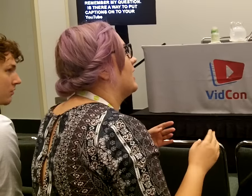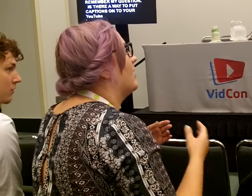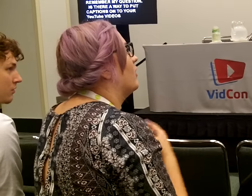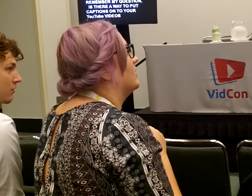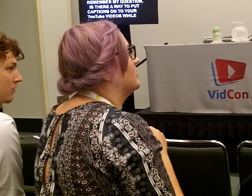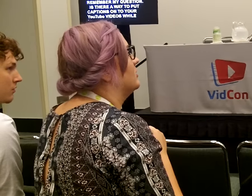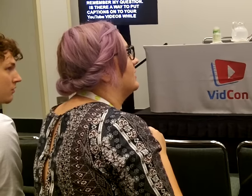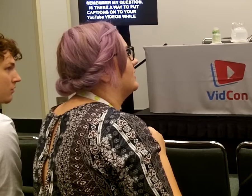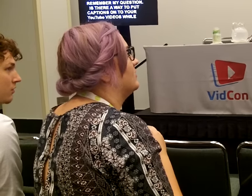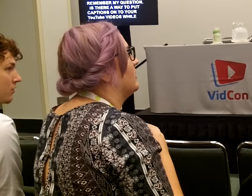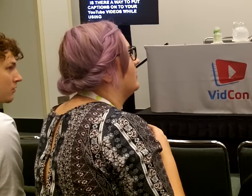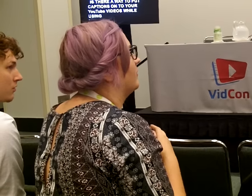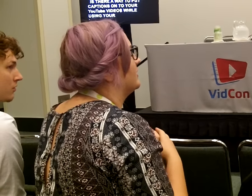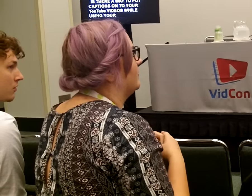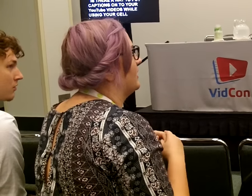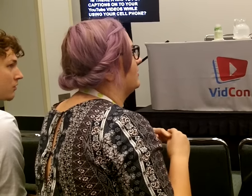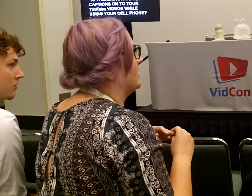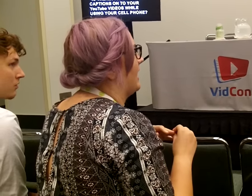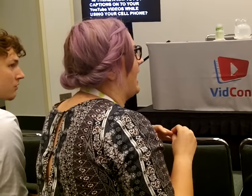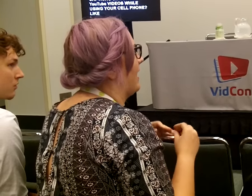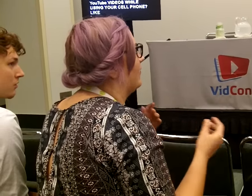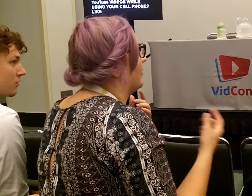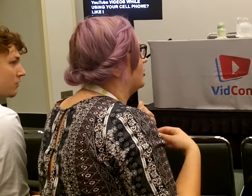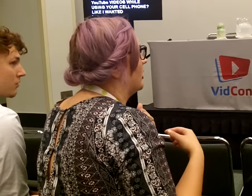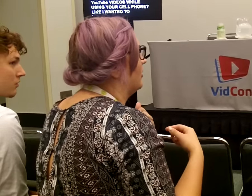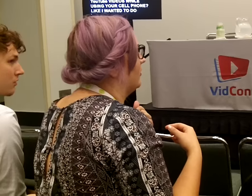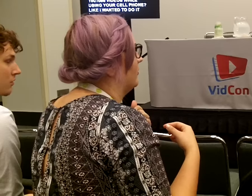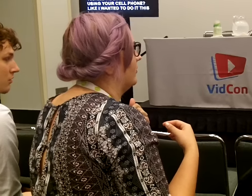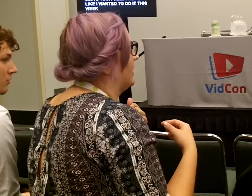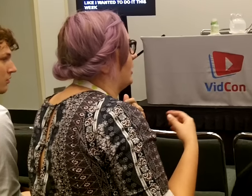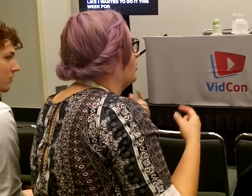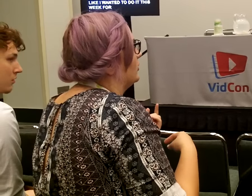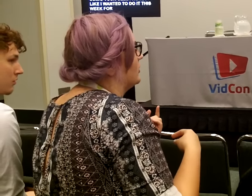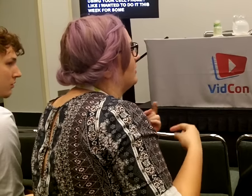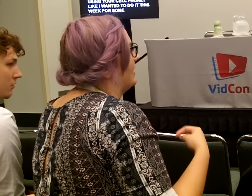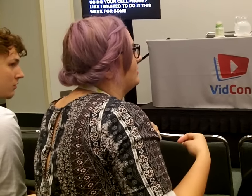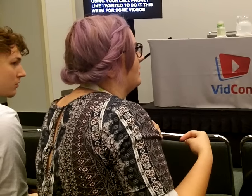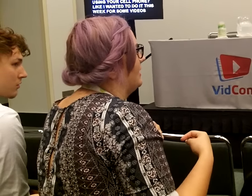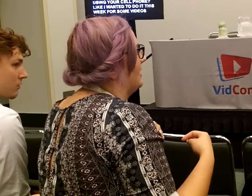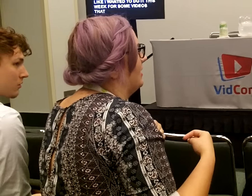Like I wanted to do it this week for some videos that I have on my channel that I couldn't do last week,